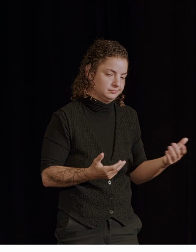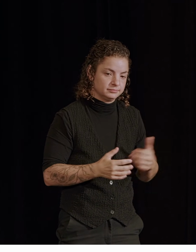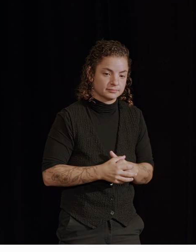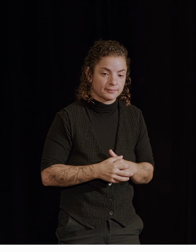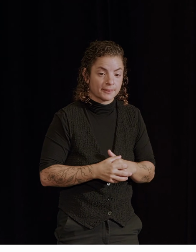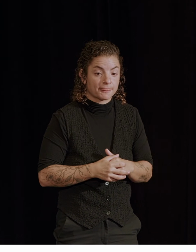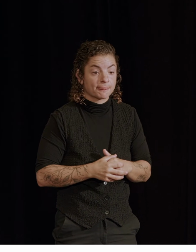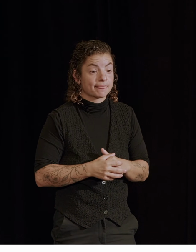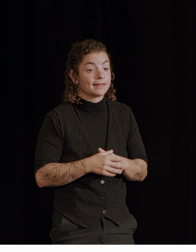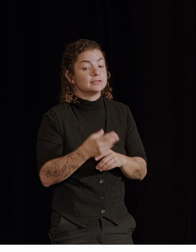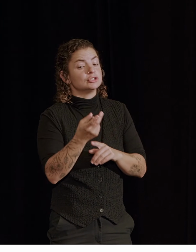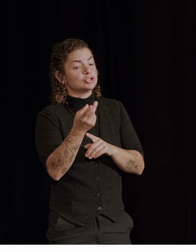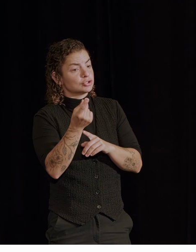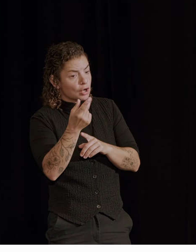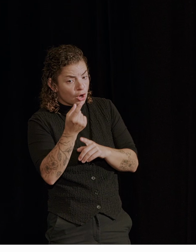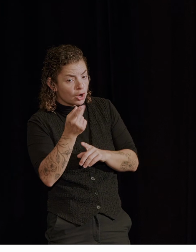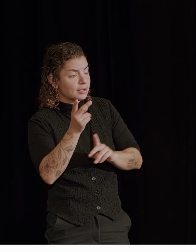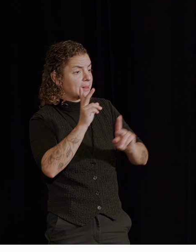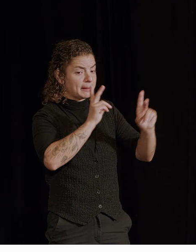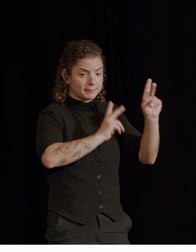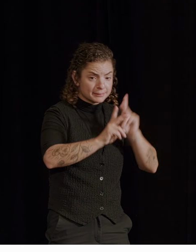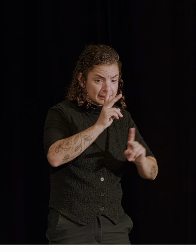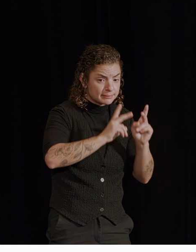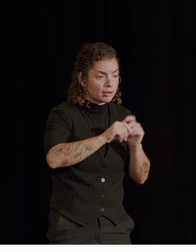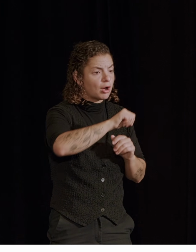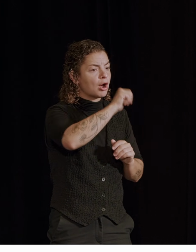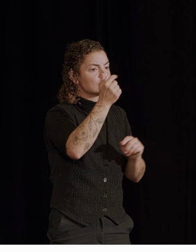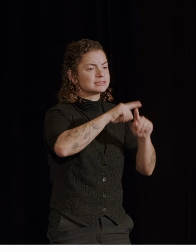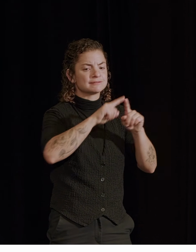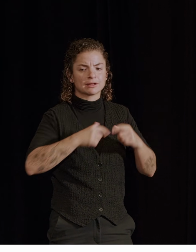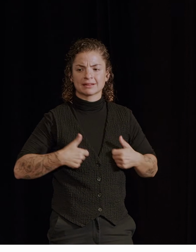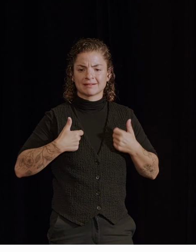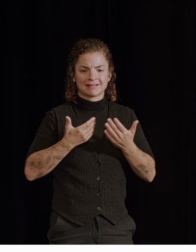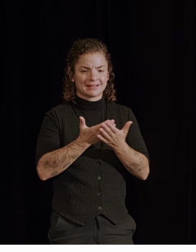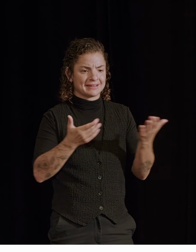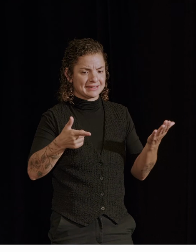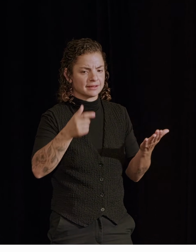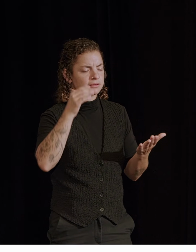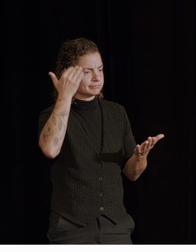and other living beings are better at understanding scenes, navigating,